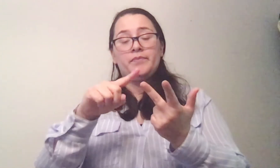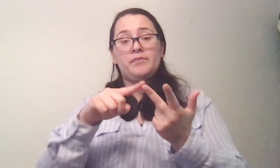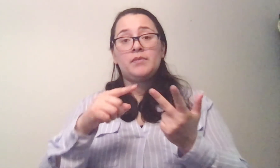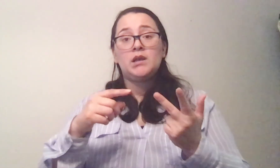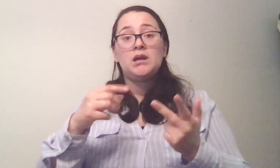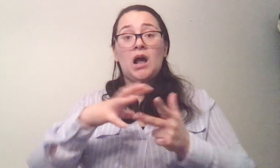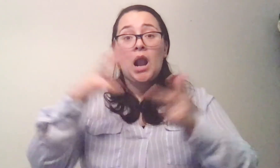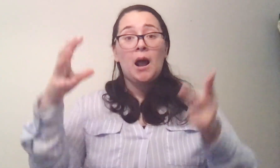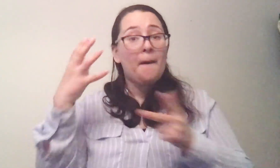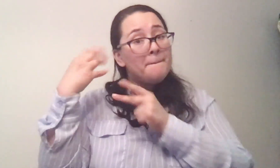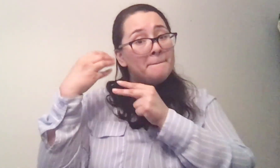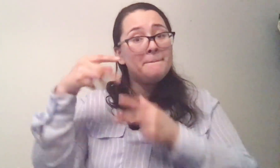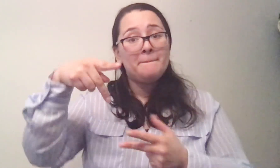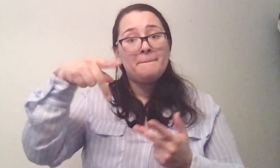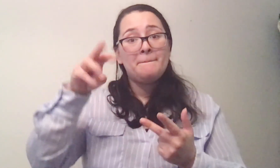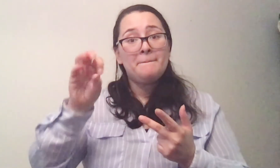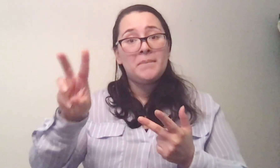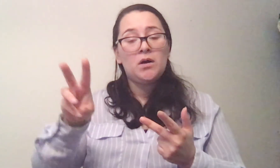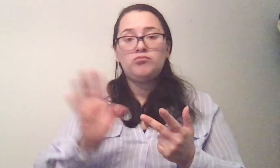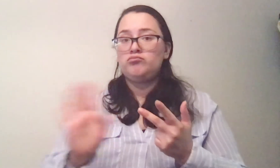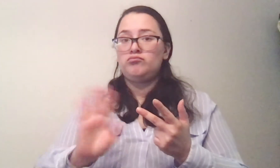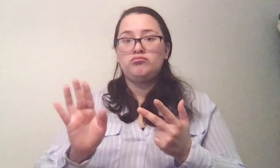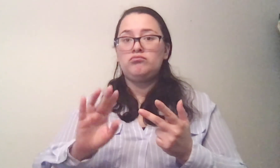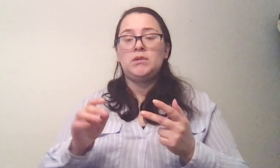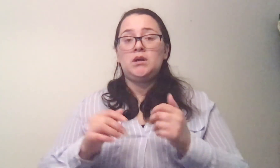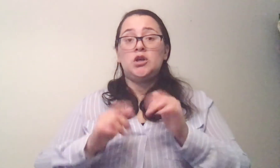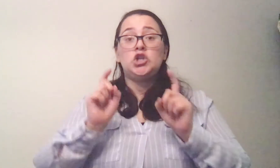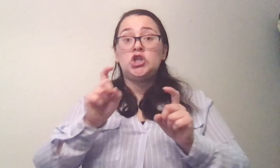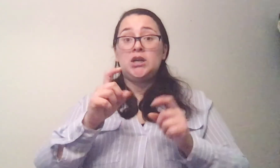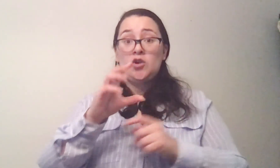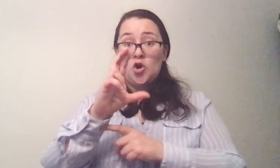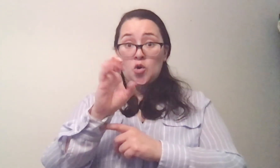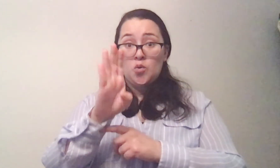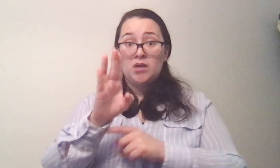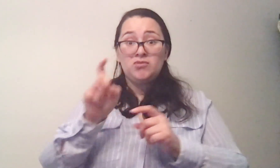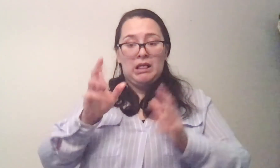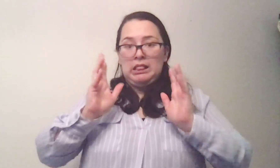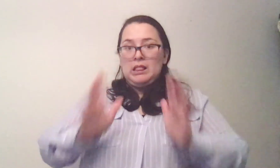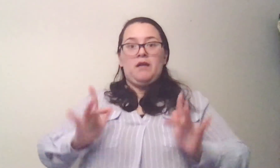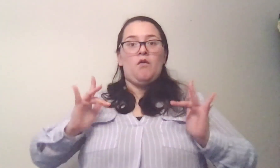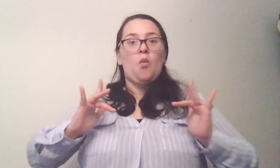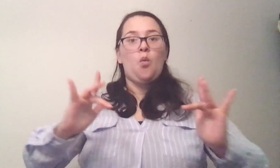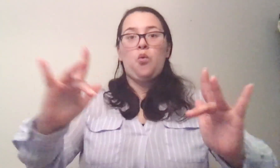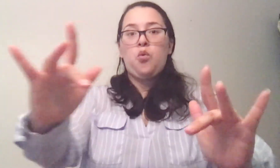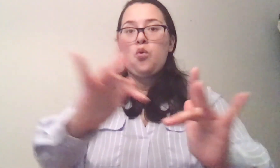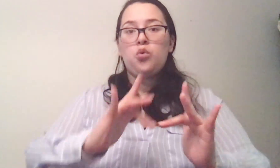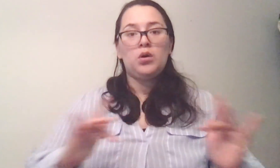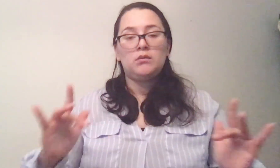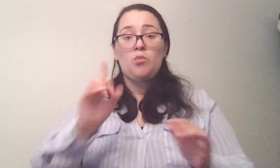with not a lot of pillows. Crib should be empty